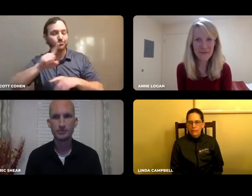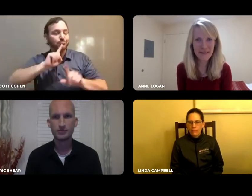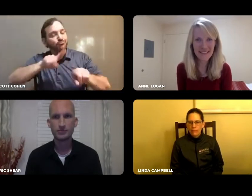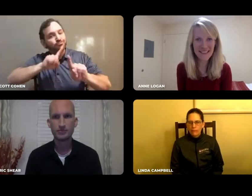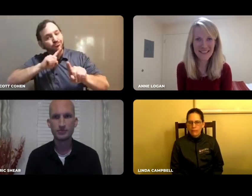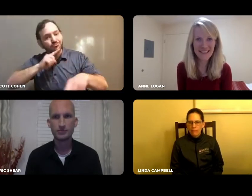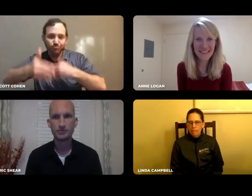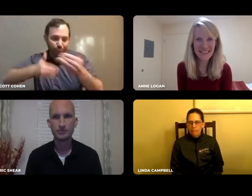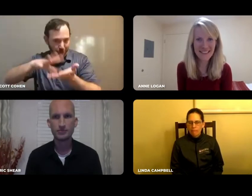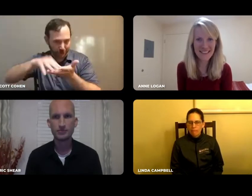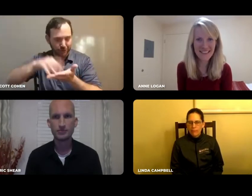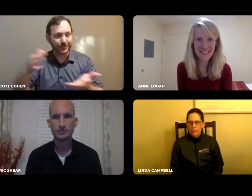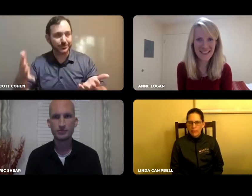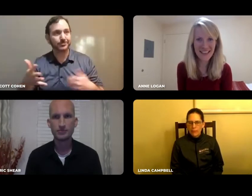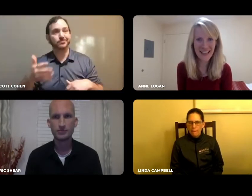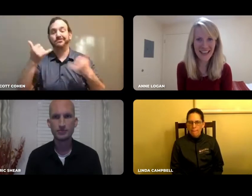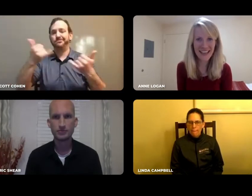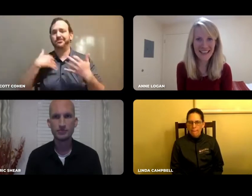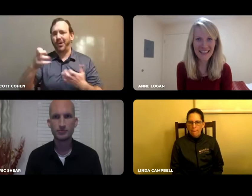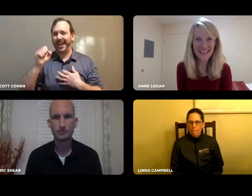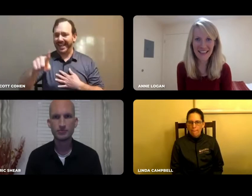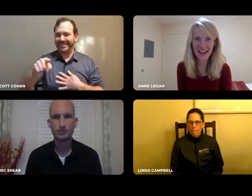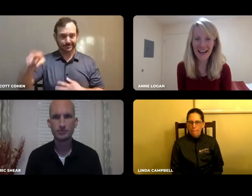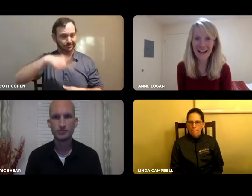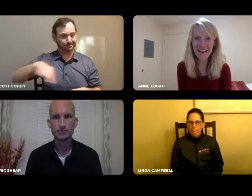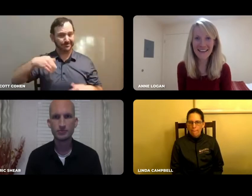That helped you continue and stimulate your learning